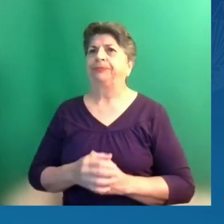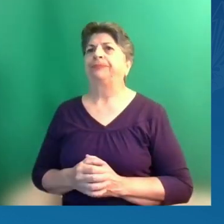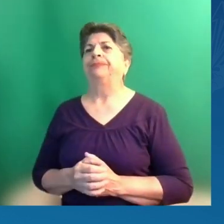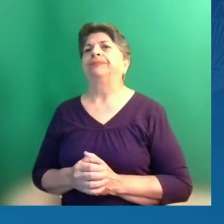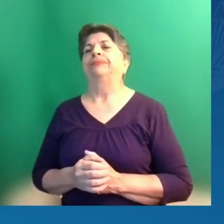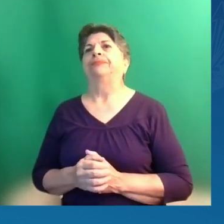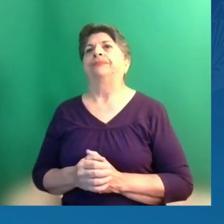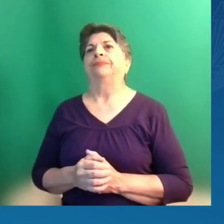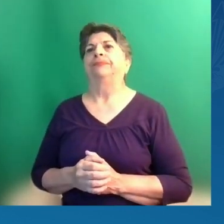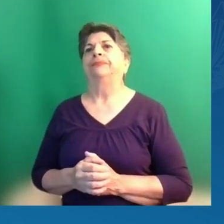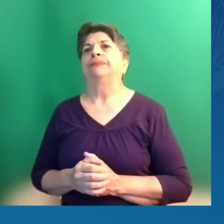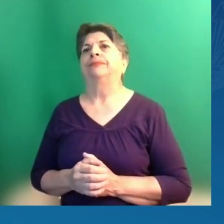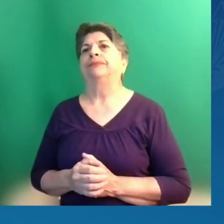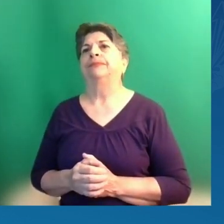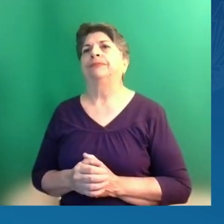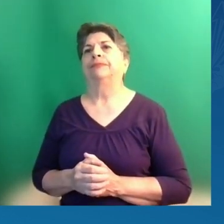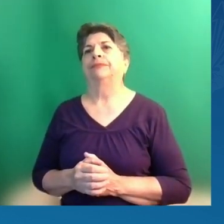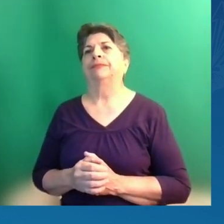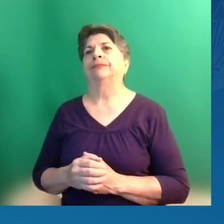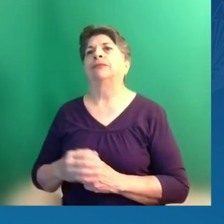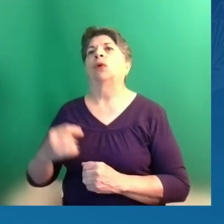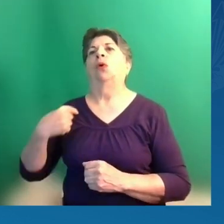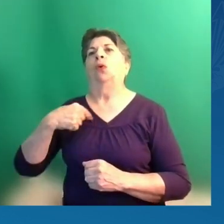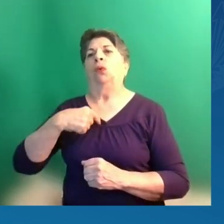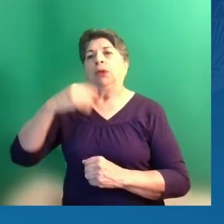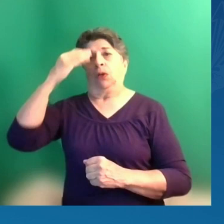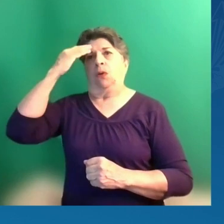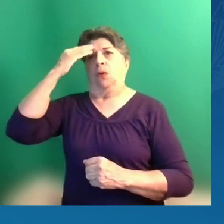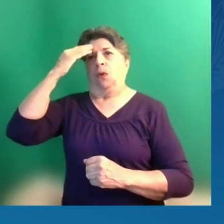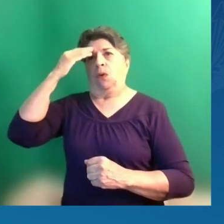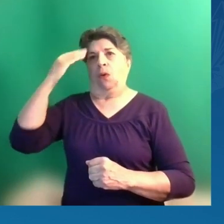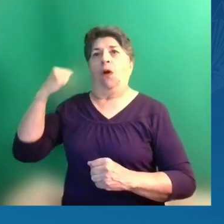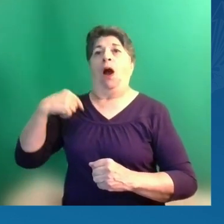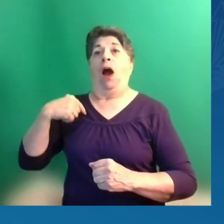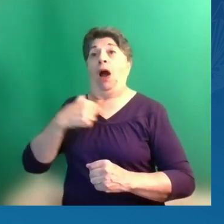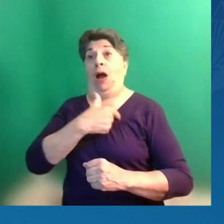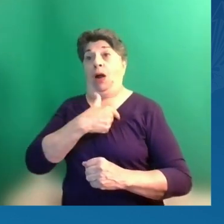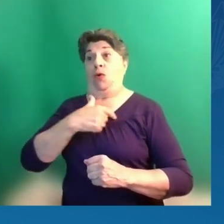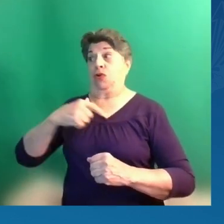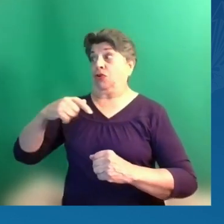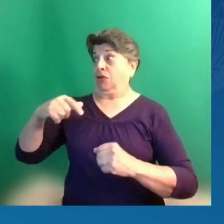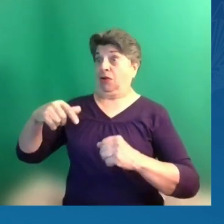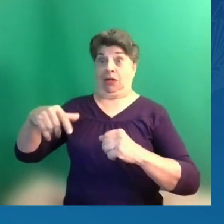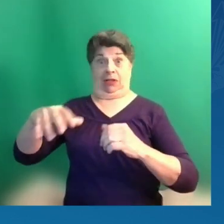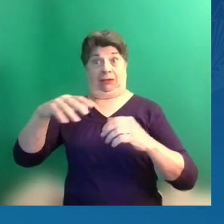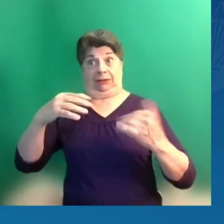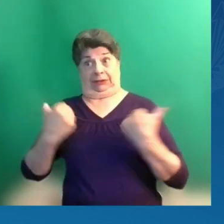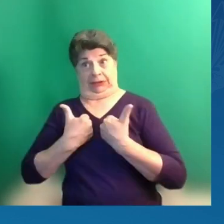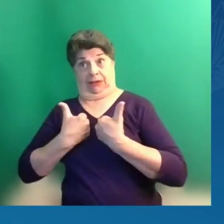Water security is necessary to carry out our missions at home and abroad. This is because water insecurity,